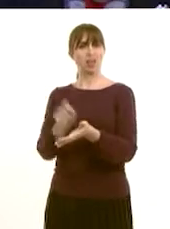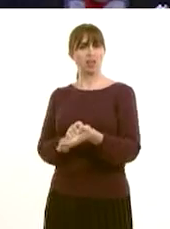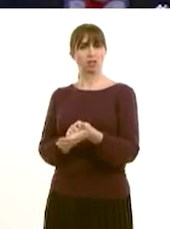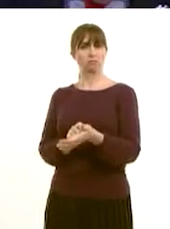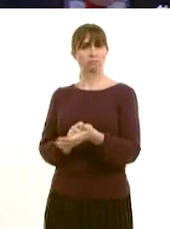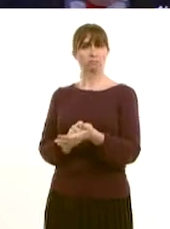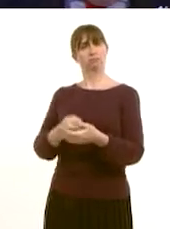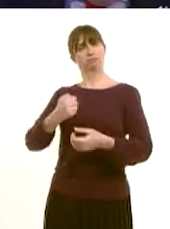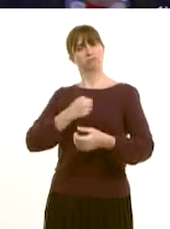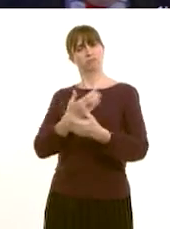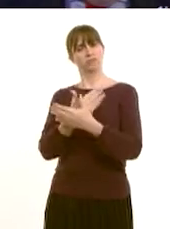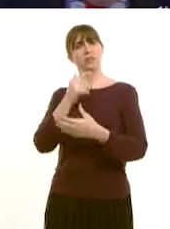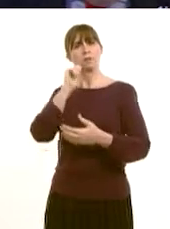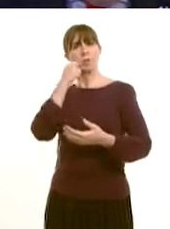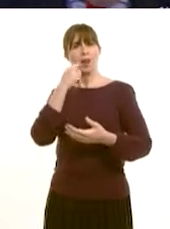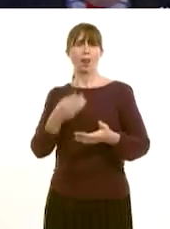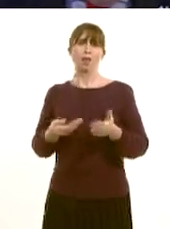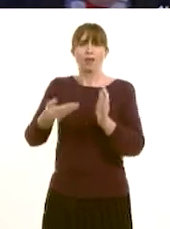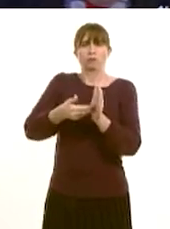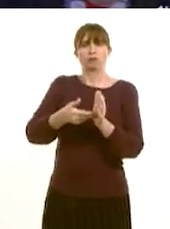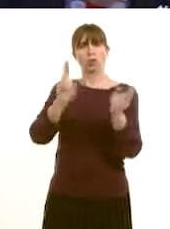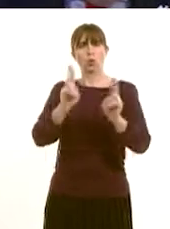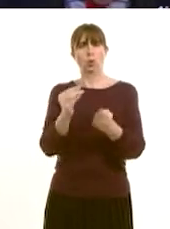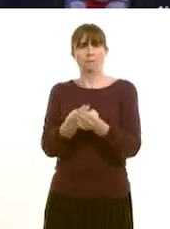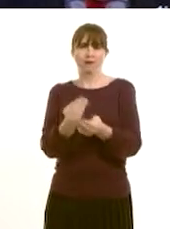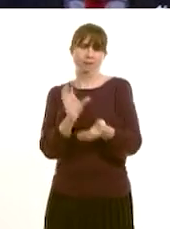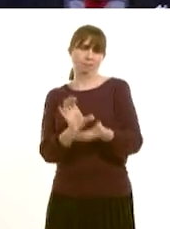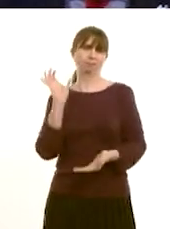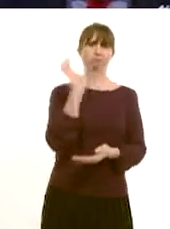more money for schools by targeting additional moneys at pupils who need it most.